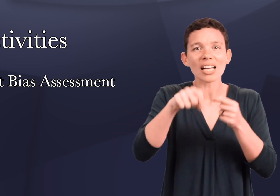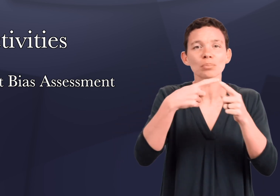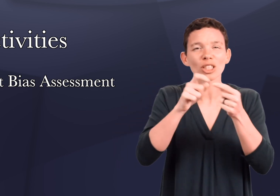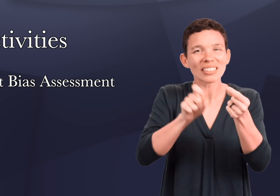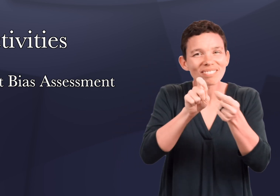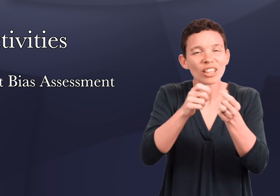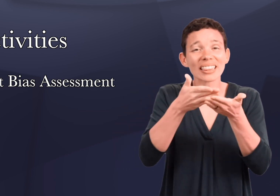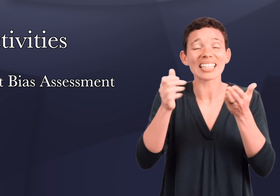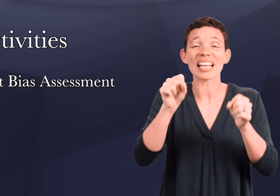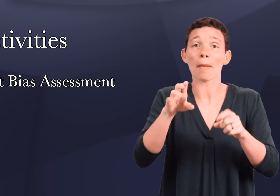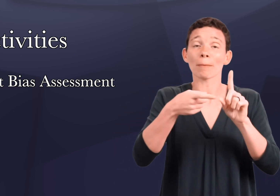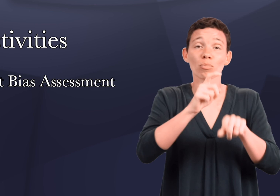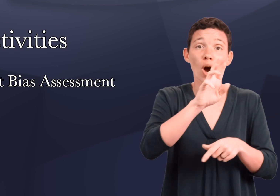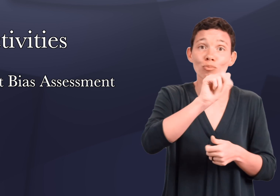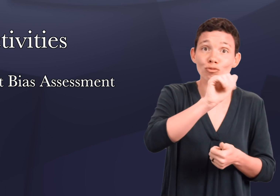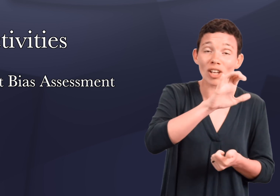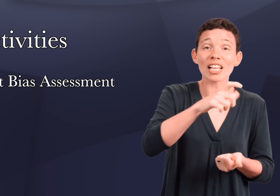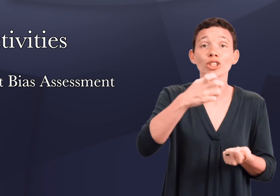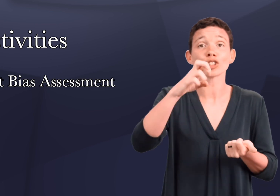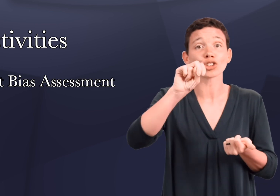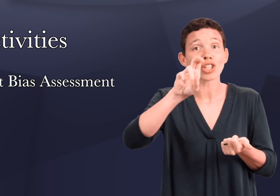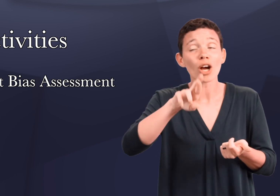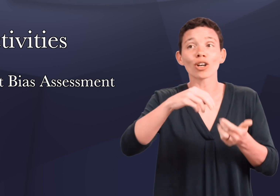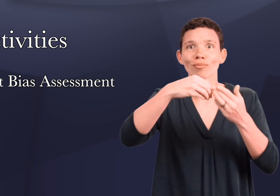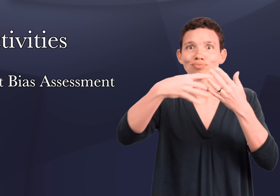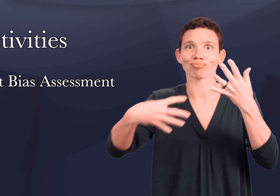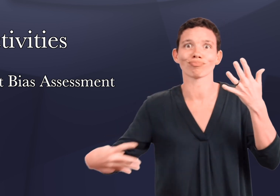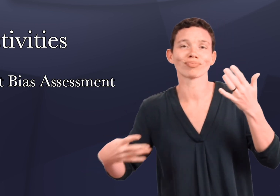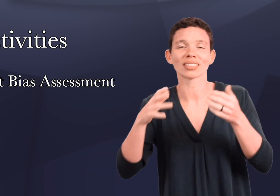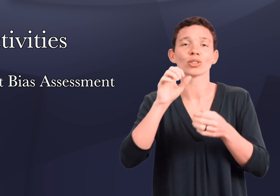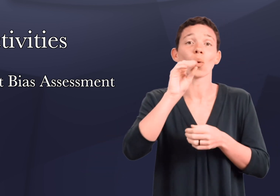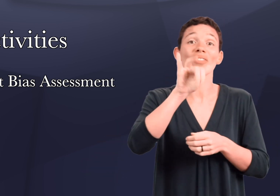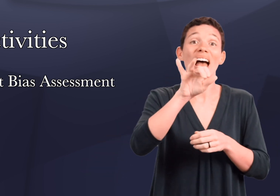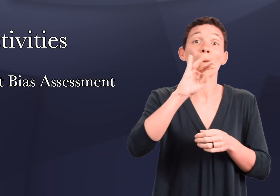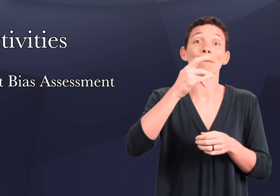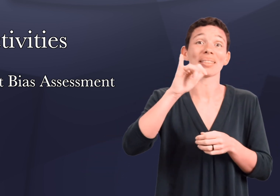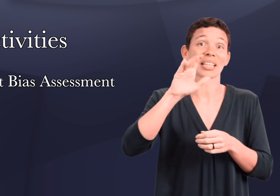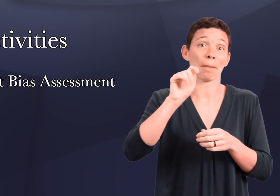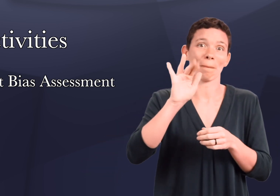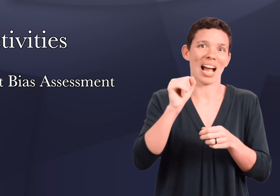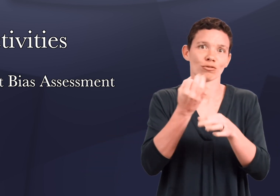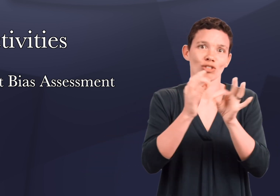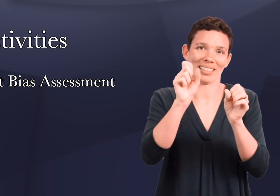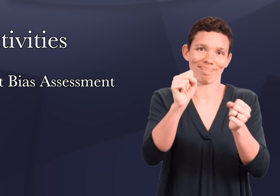There is specific bias in regards to specific things. Could be race, gender, and countless other things.